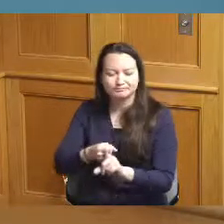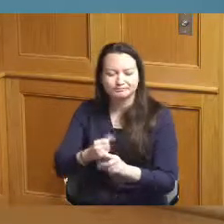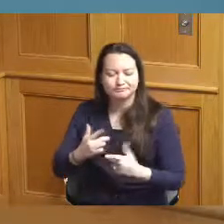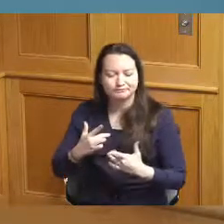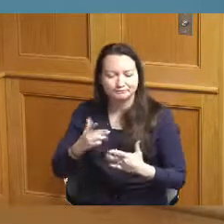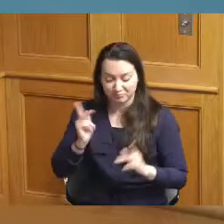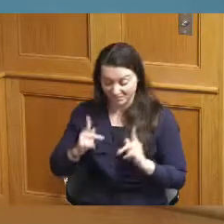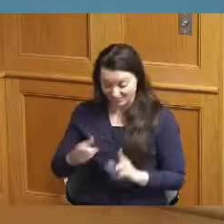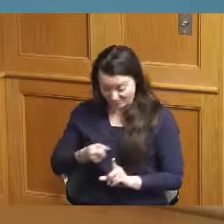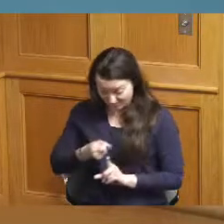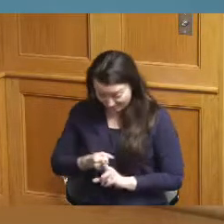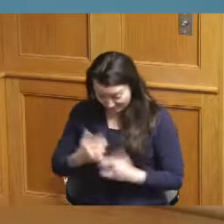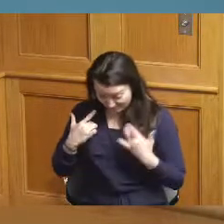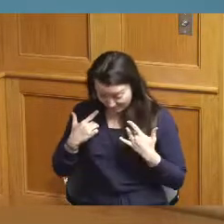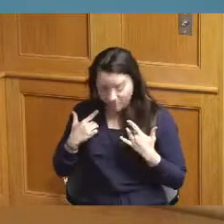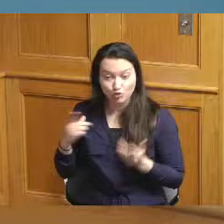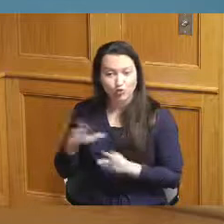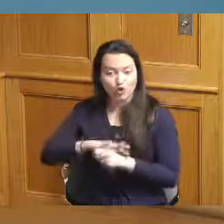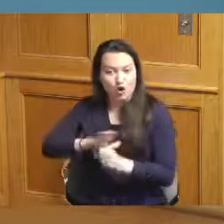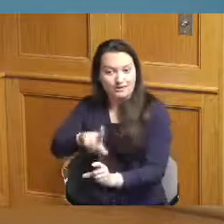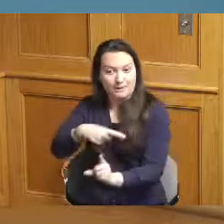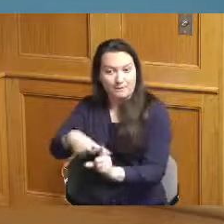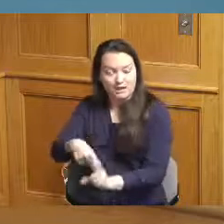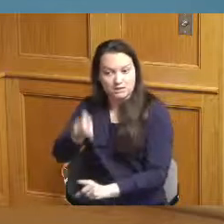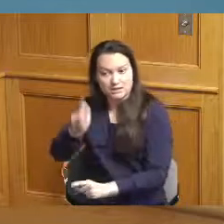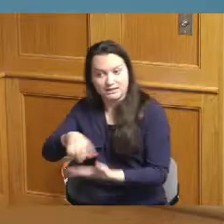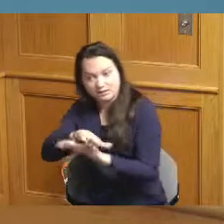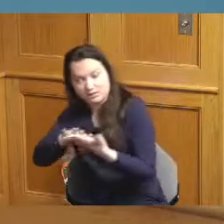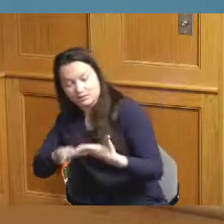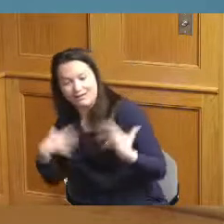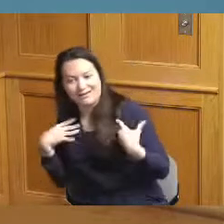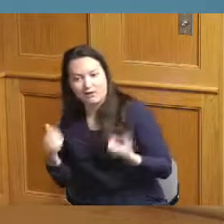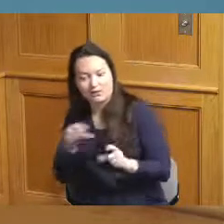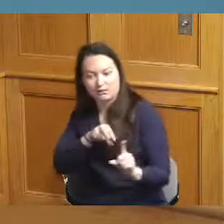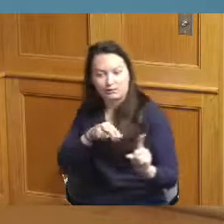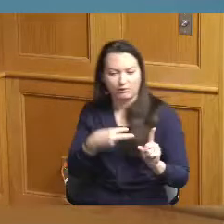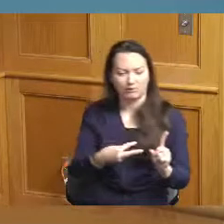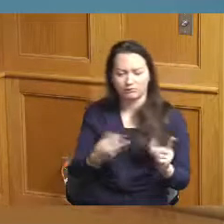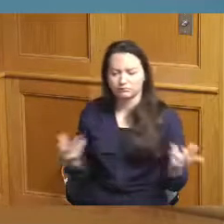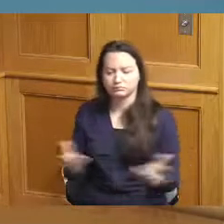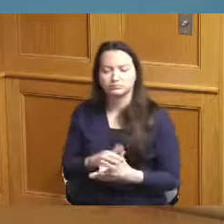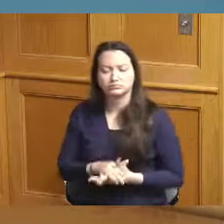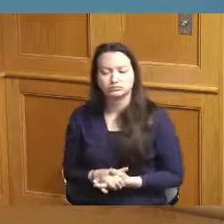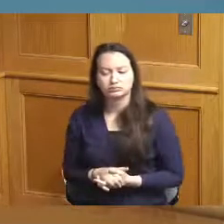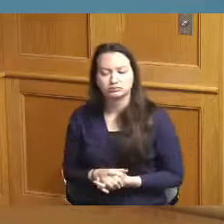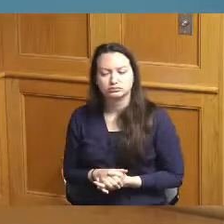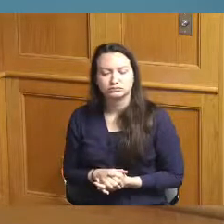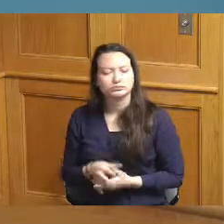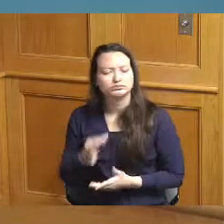had Covid and what the needs are from a health perspective so I just wanted to kind of keep